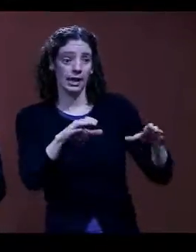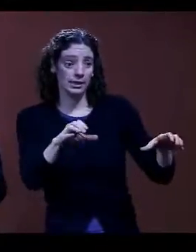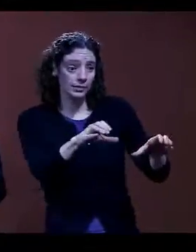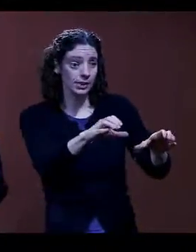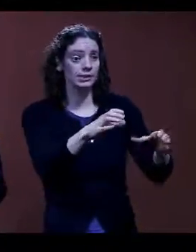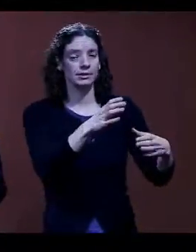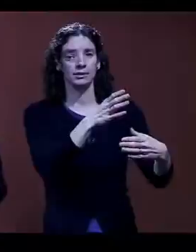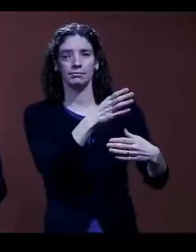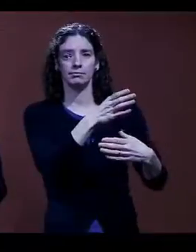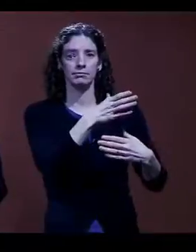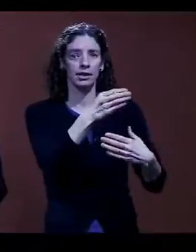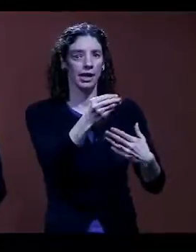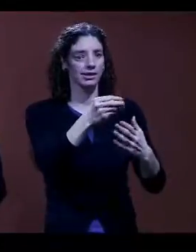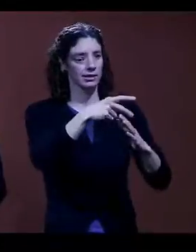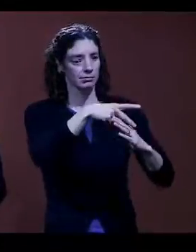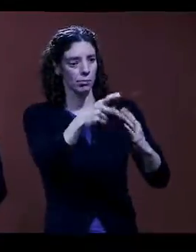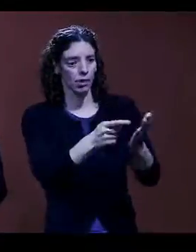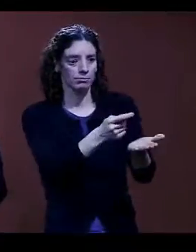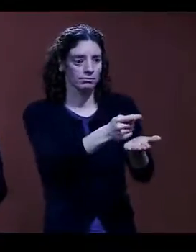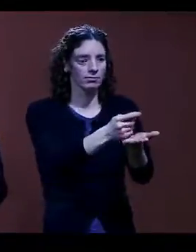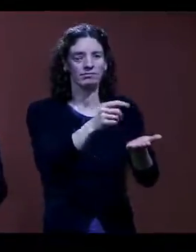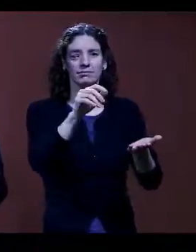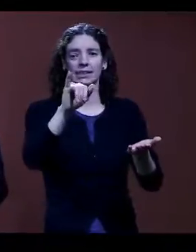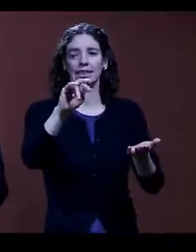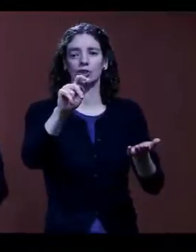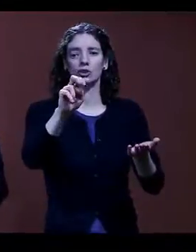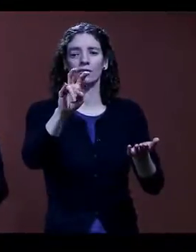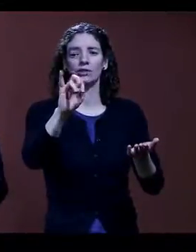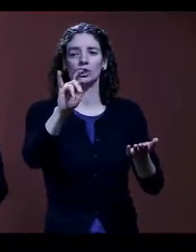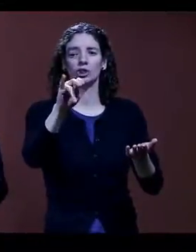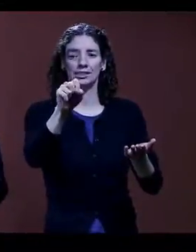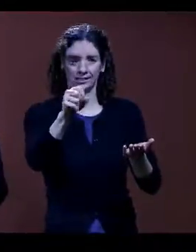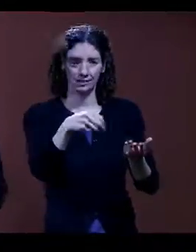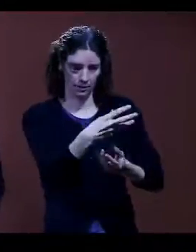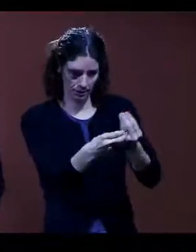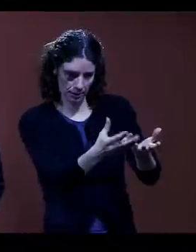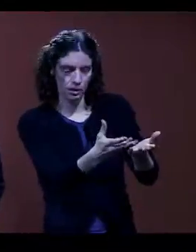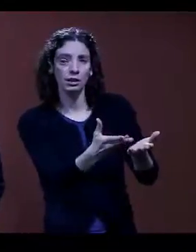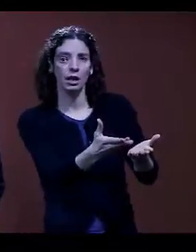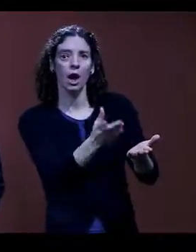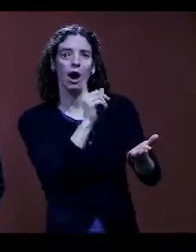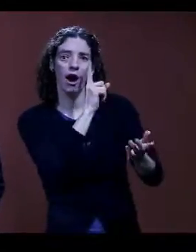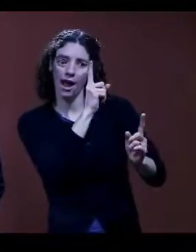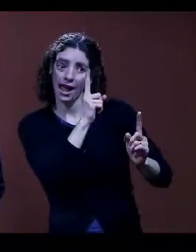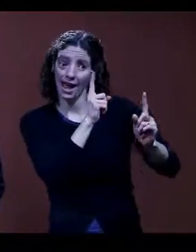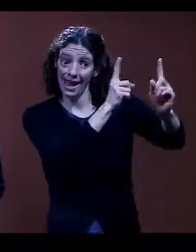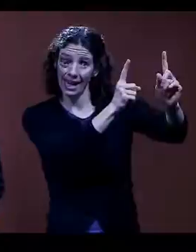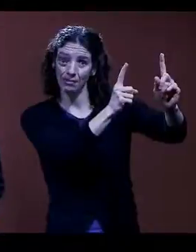that we complete while youth are in school are aimed at improving those particular outcomes we're targeting,